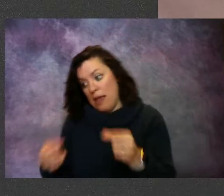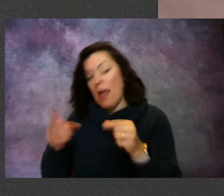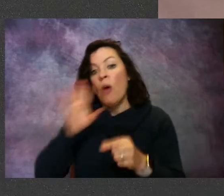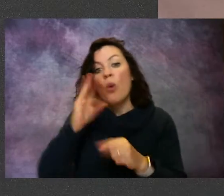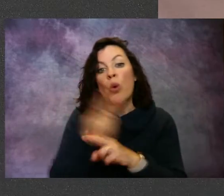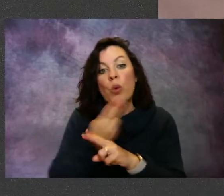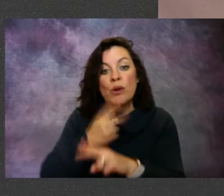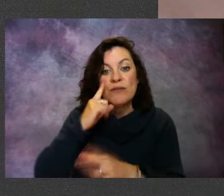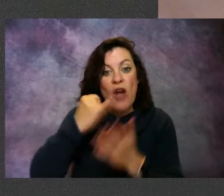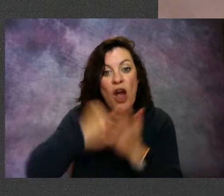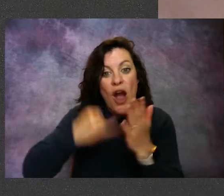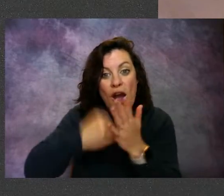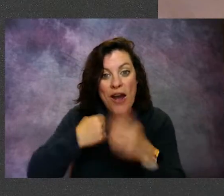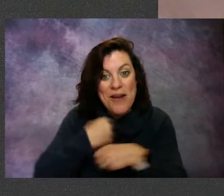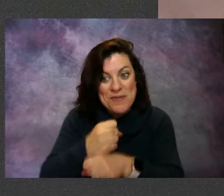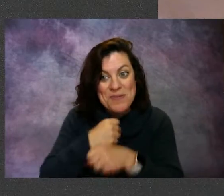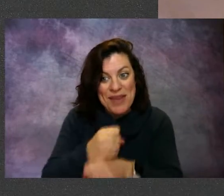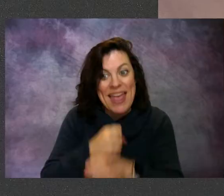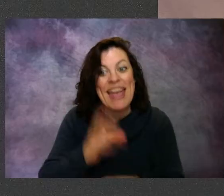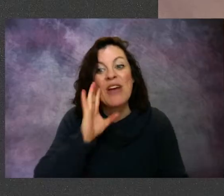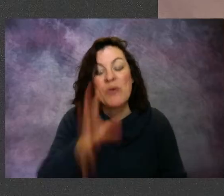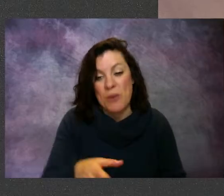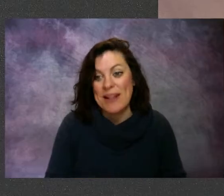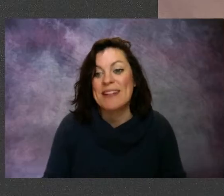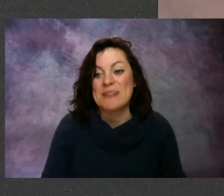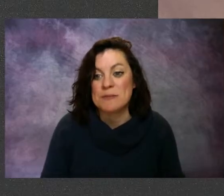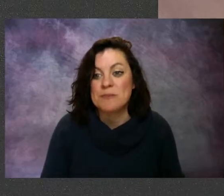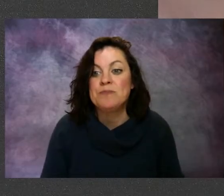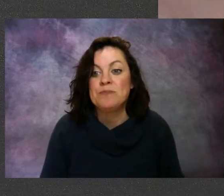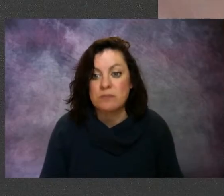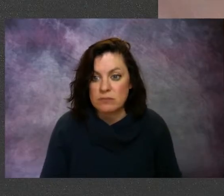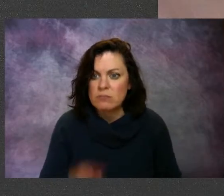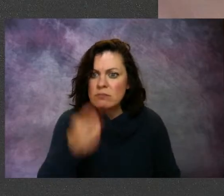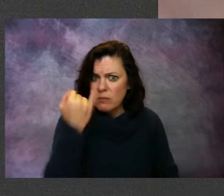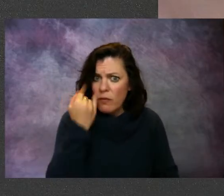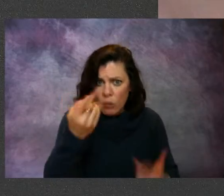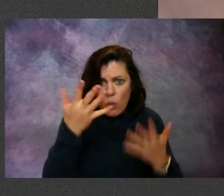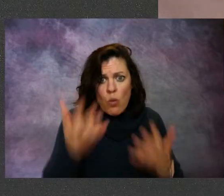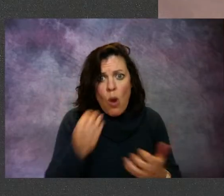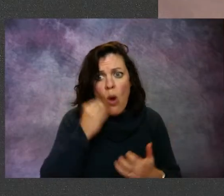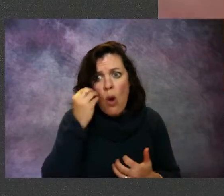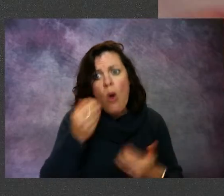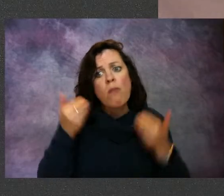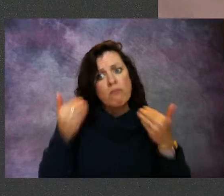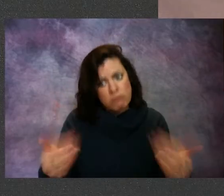if you would like to do your own science experiment at home, you can get the directions and all of the things